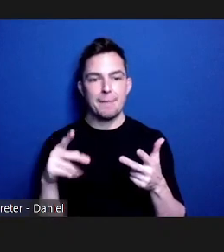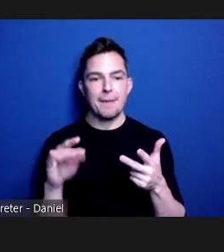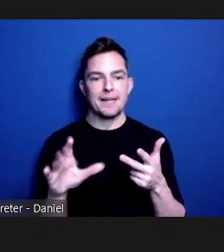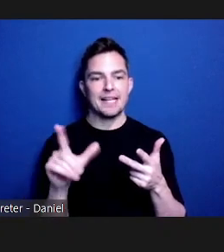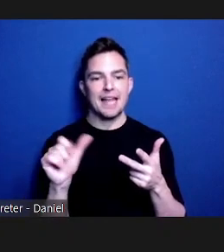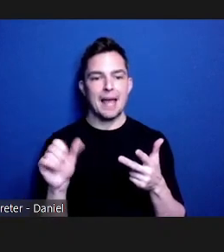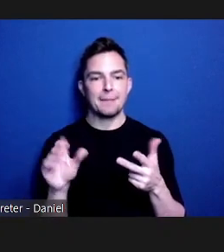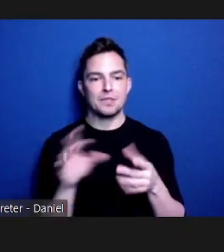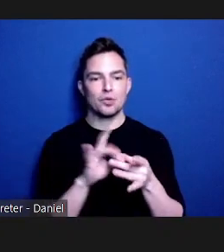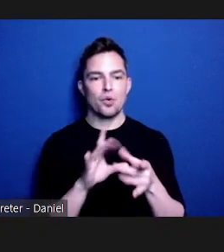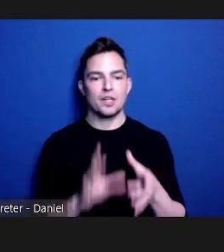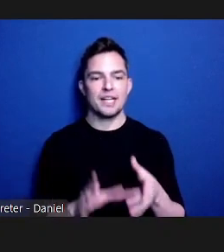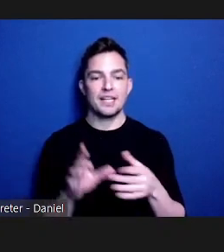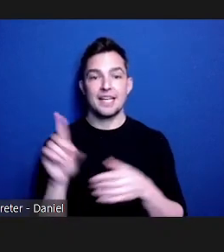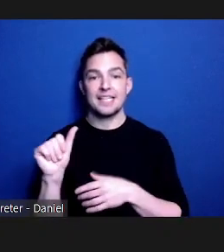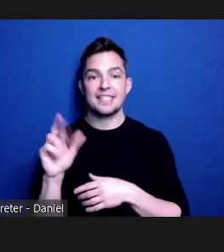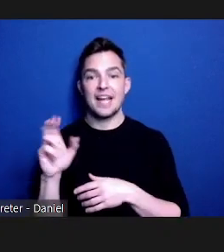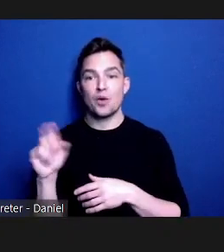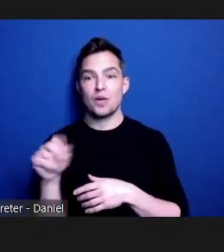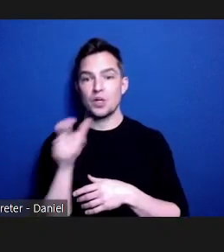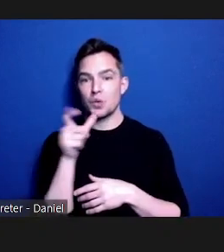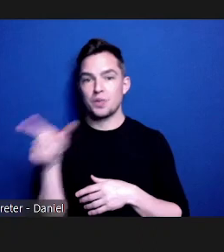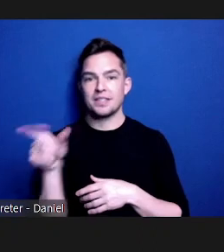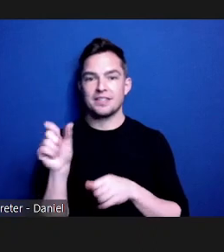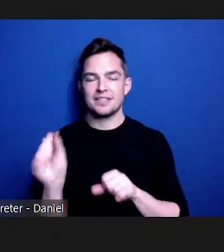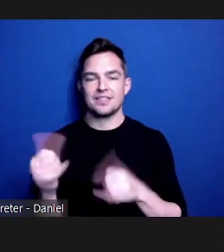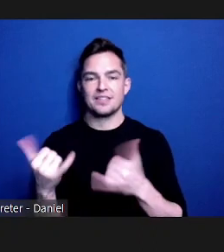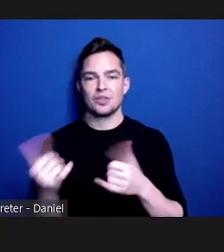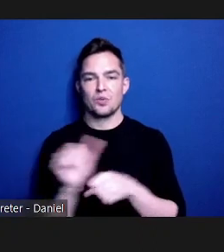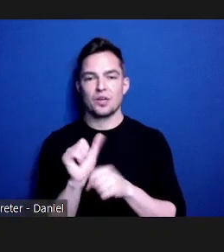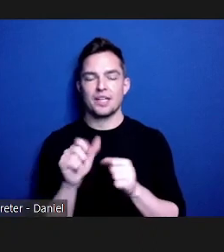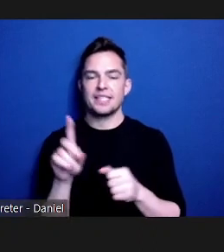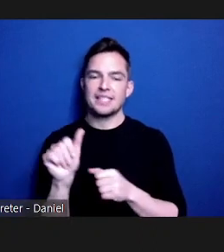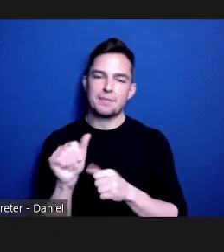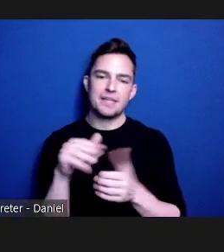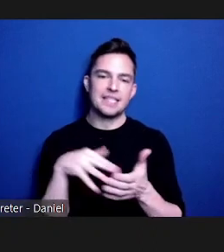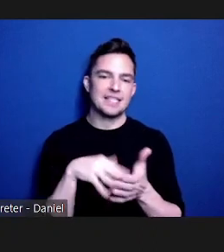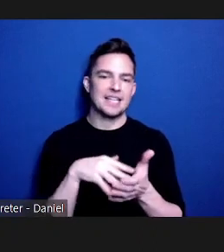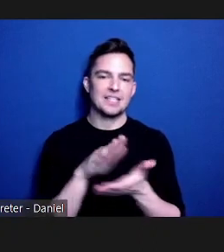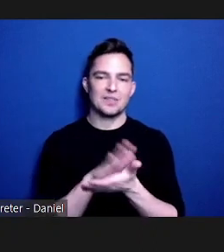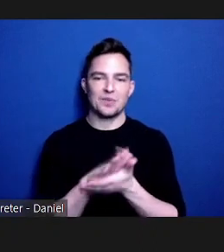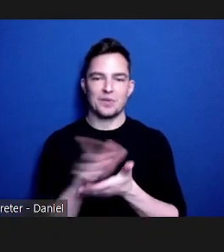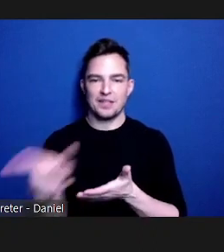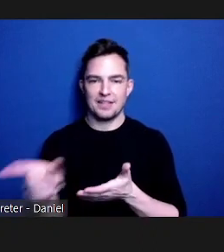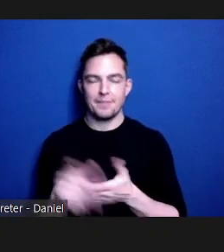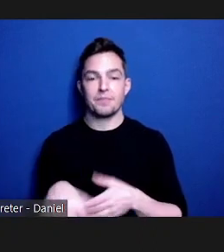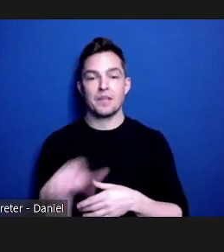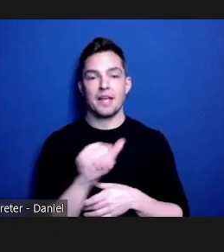Darren, who's currently working in the School of Disability Studies. Angie, who's our close